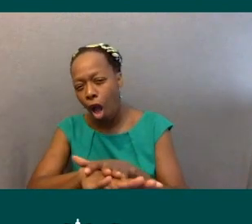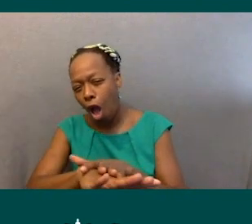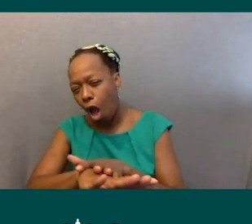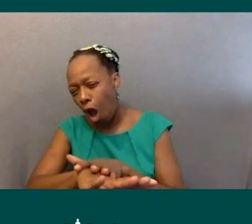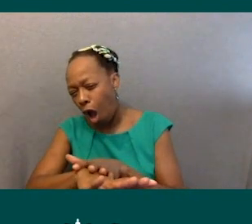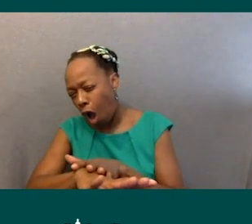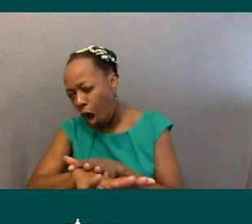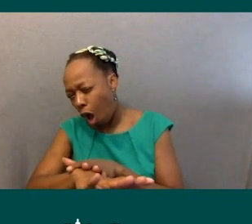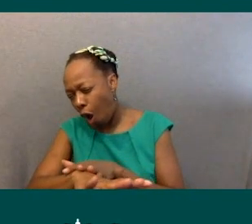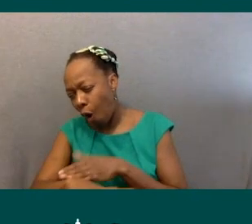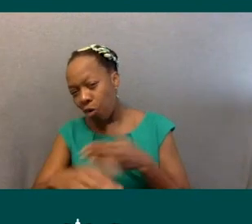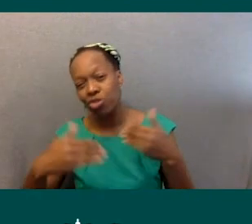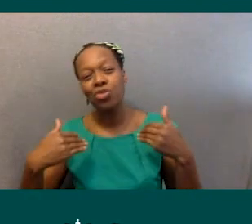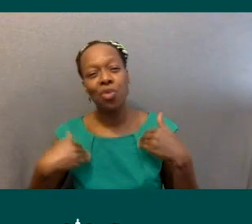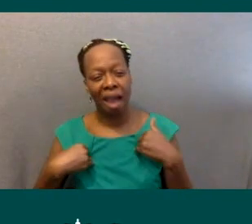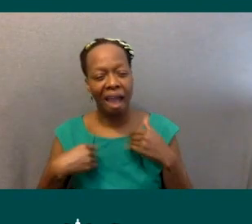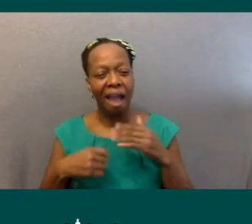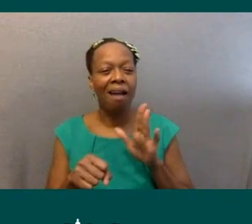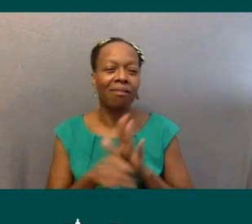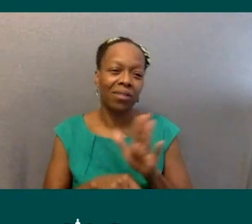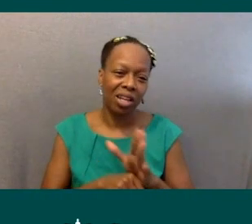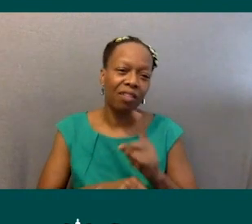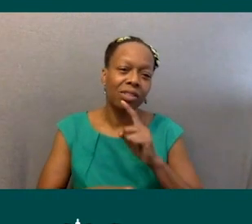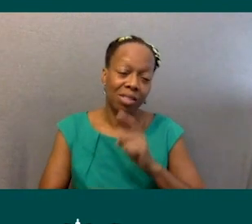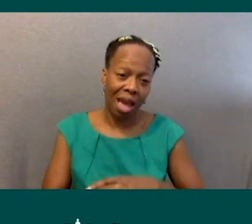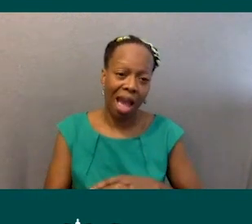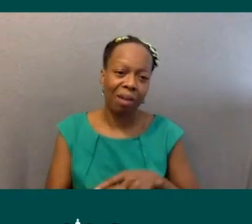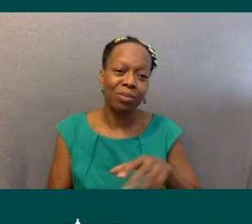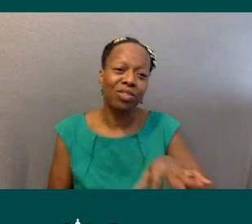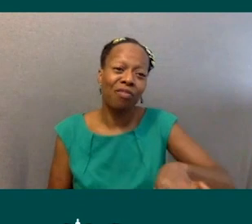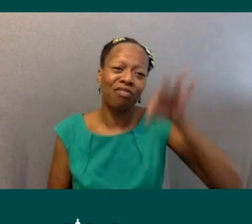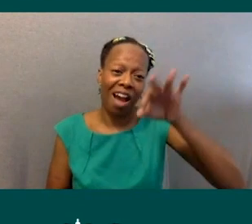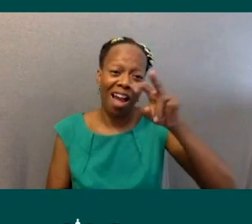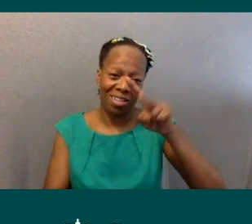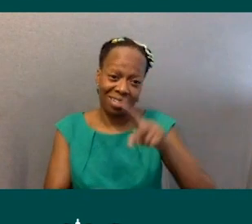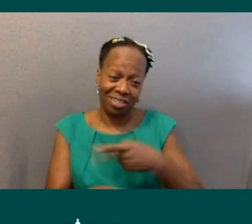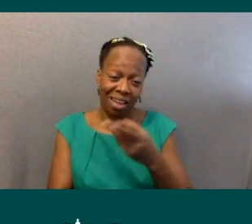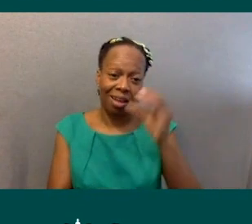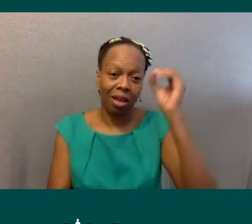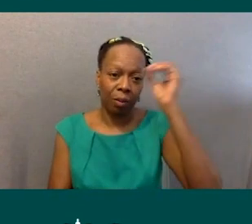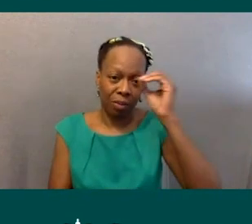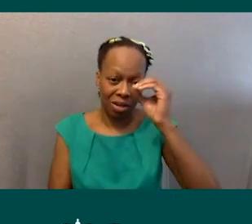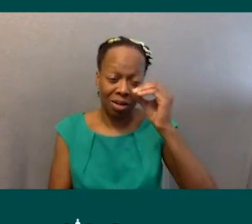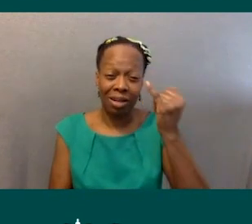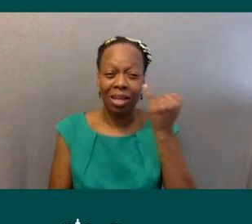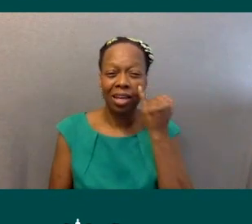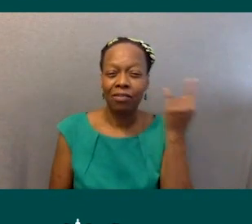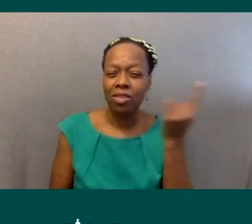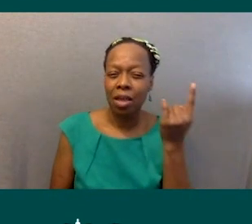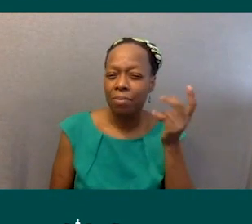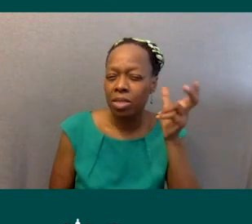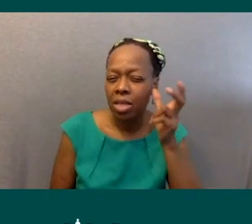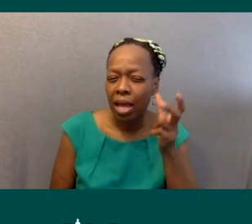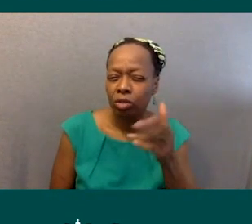If something sounds too good to be true, it might be, as Dr. Selber was suggesting,